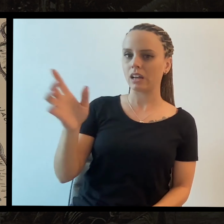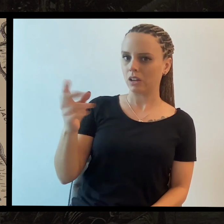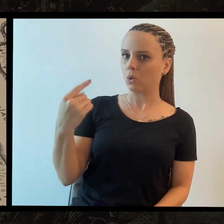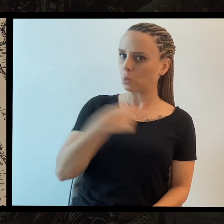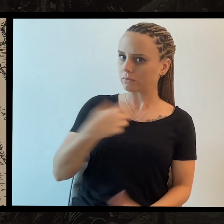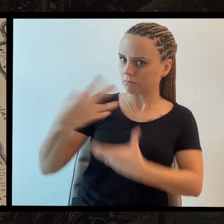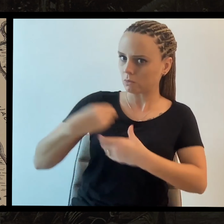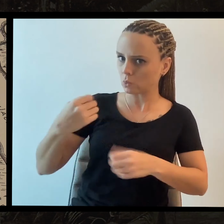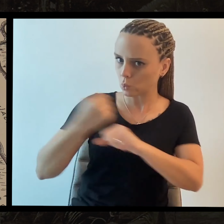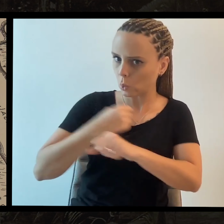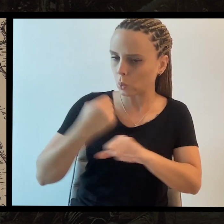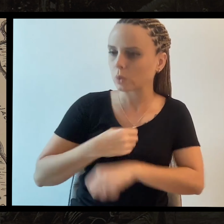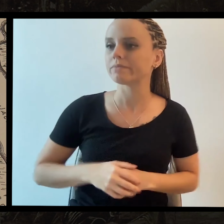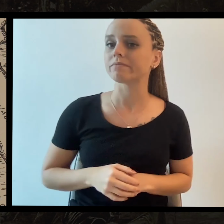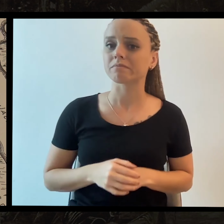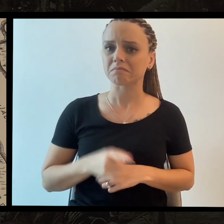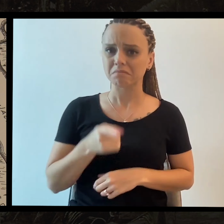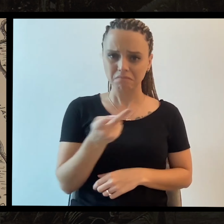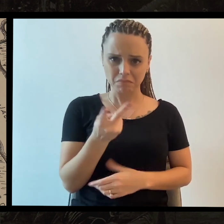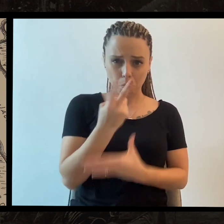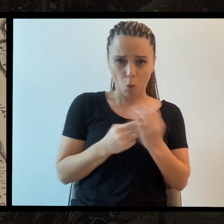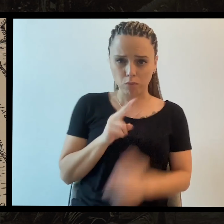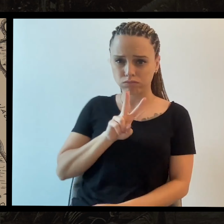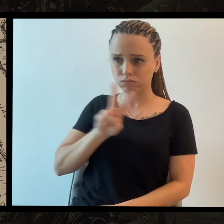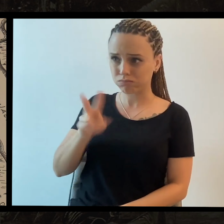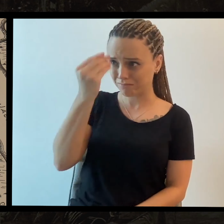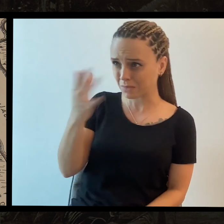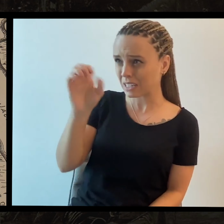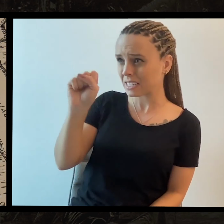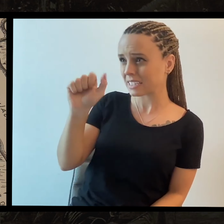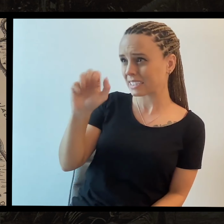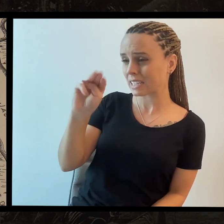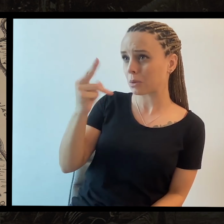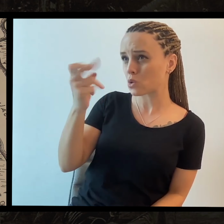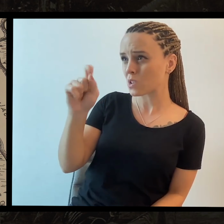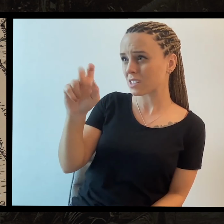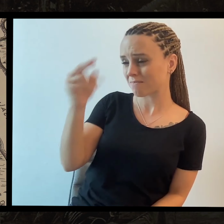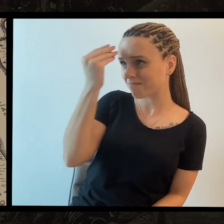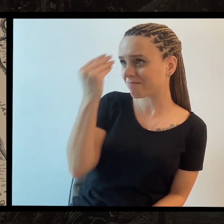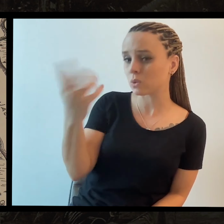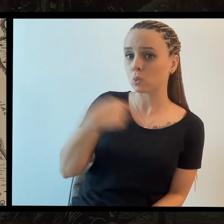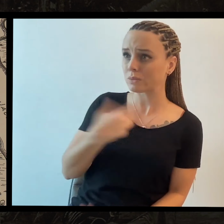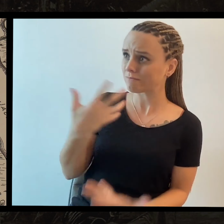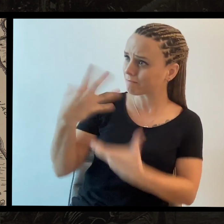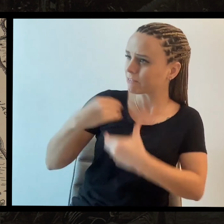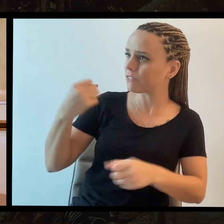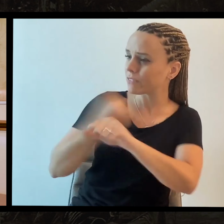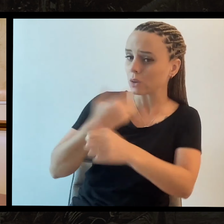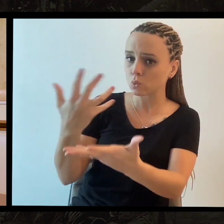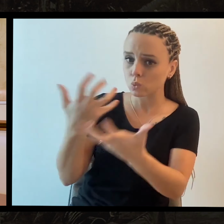So Menchaca and Seguín, they go up to Sam Houston and tell him point blank that they want to be in the fight. And we know this